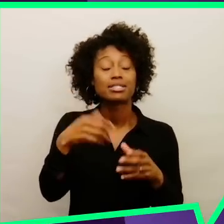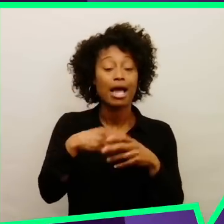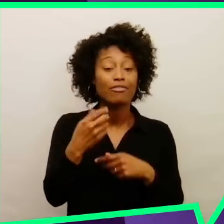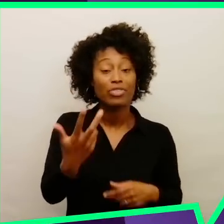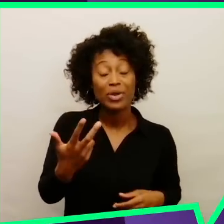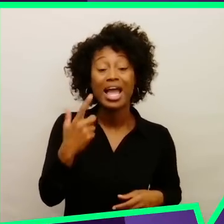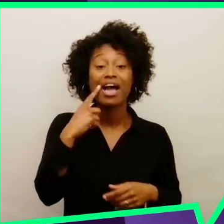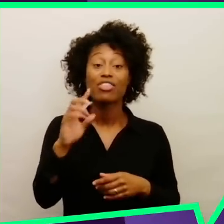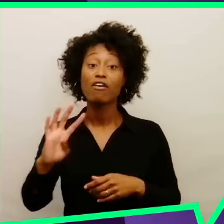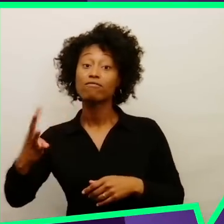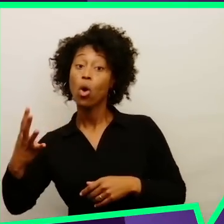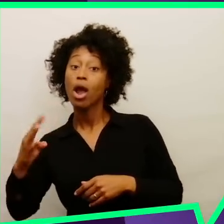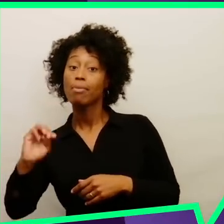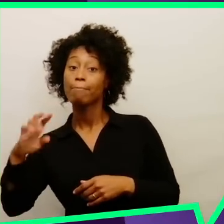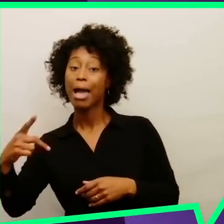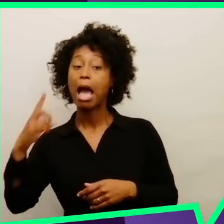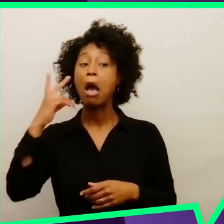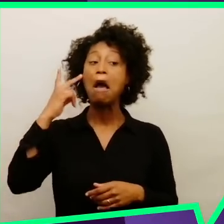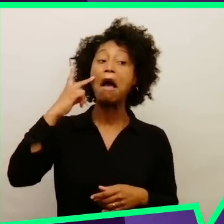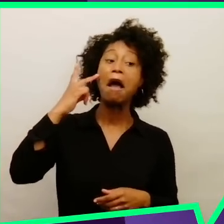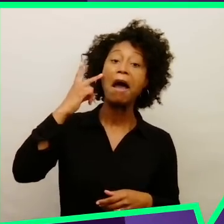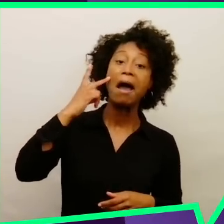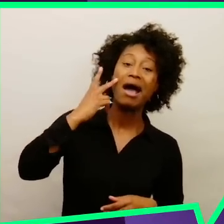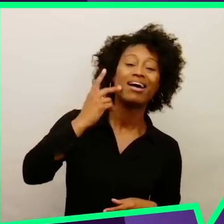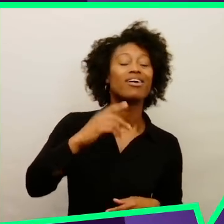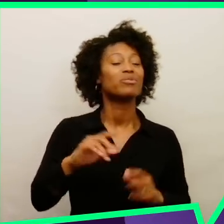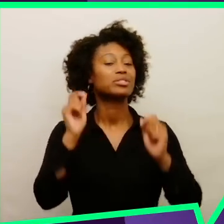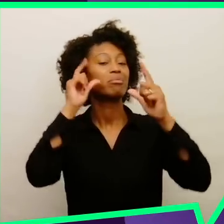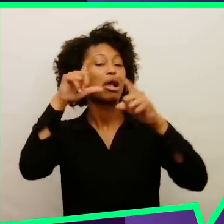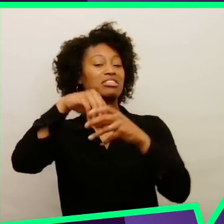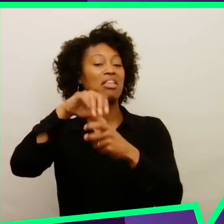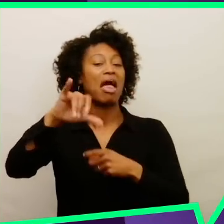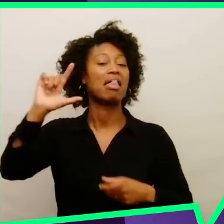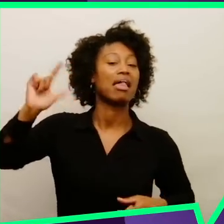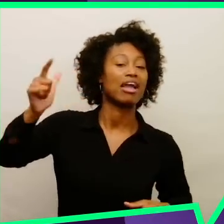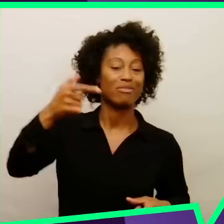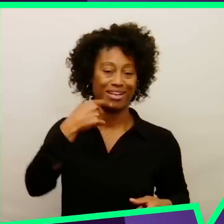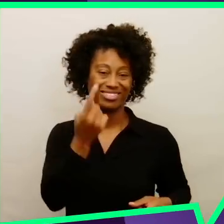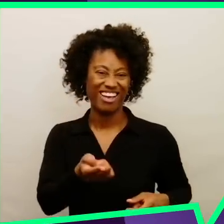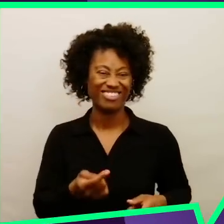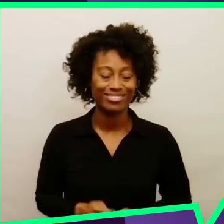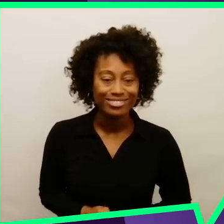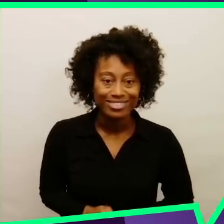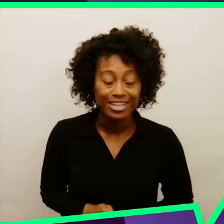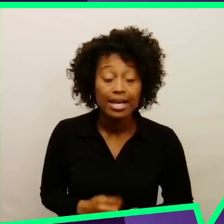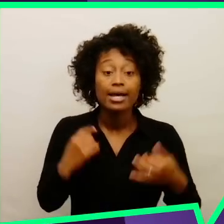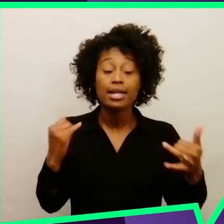And there's going to be a little surprise in it for them, which we'll tell you a little bit later. Let's talk to team number one.